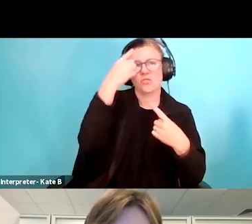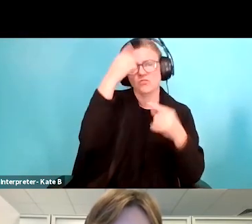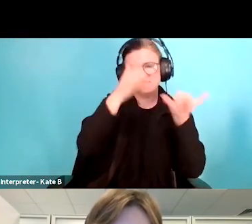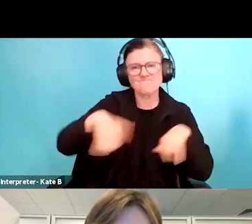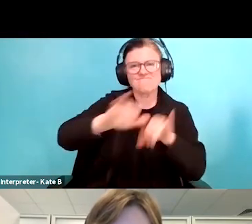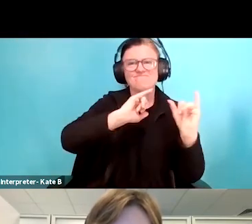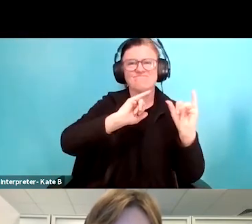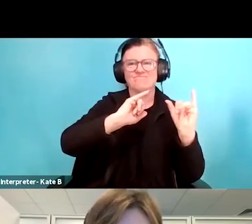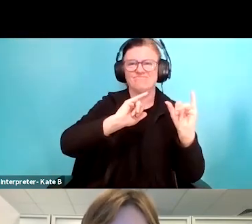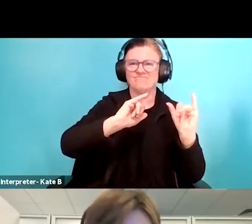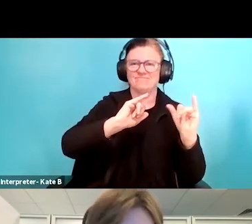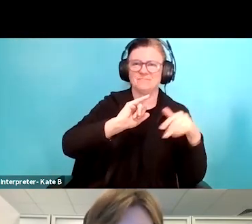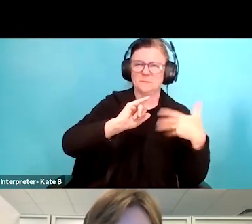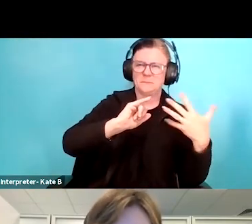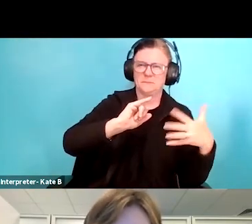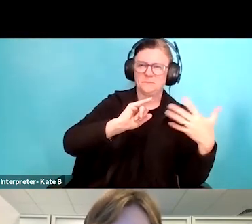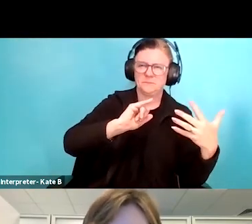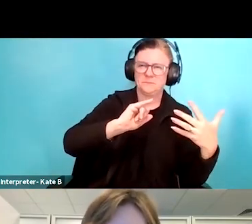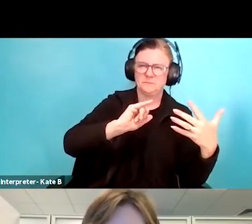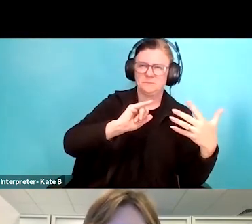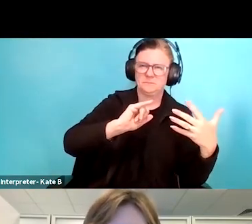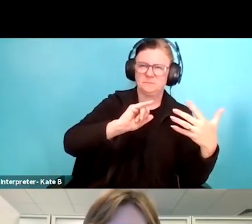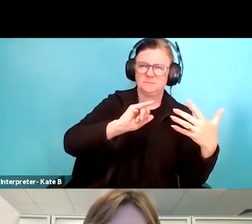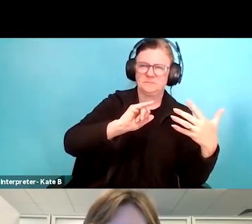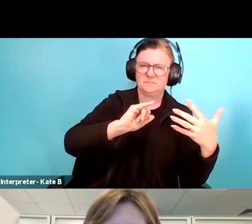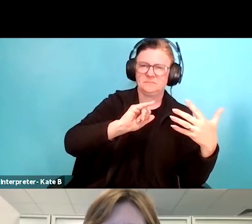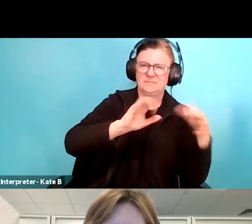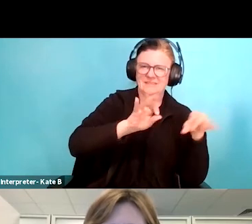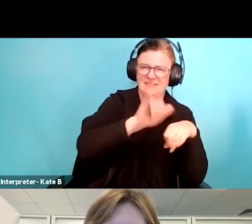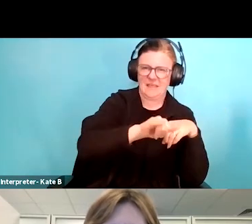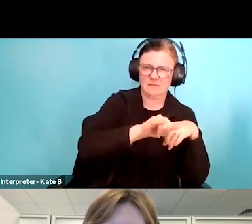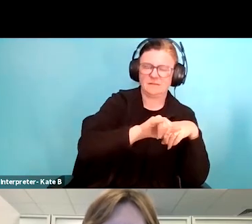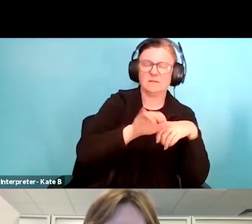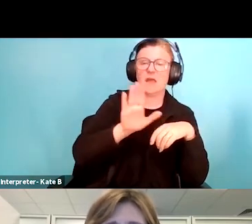does this and so after explaining this, then also tell us do your findings suggest that we